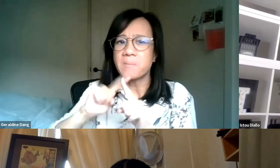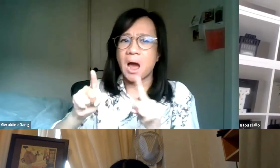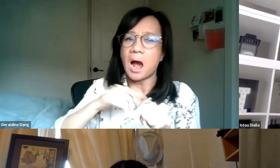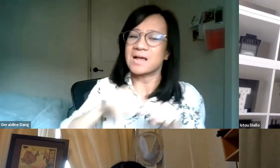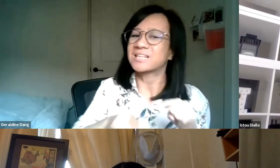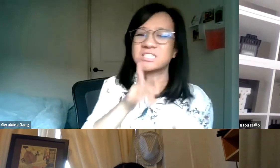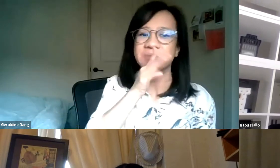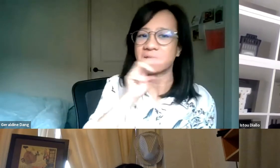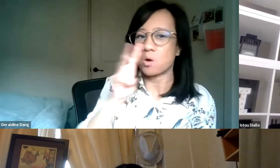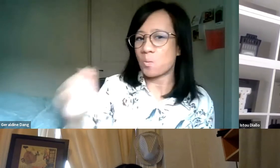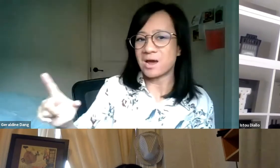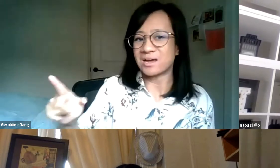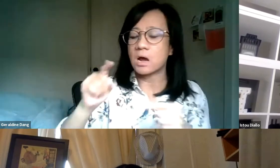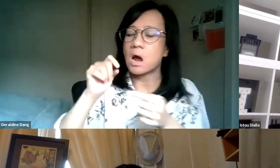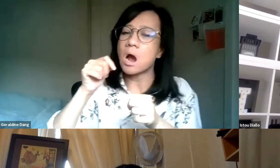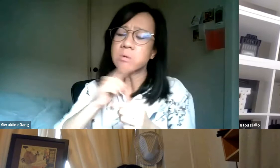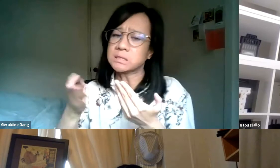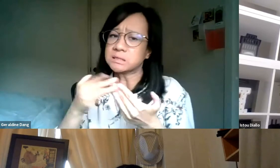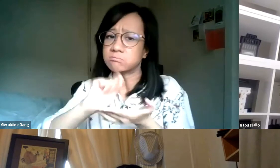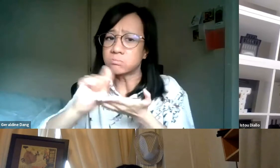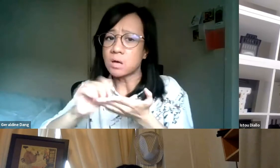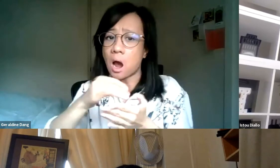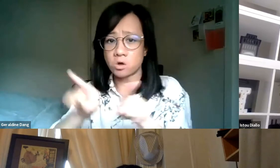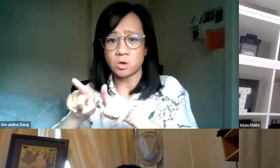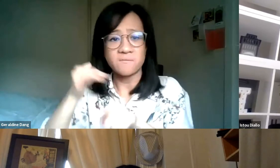and so I was able to write back and forth with them.